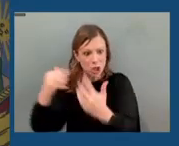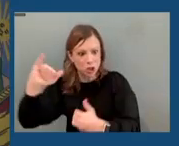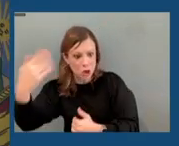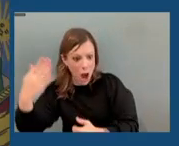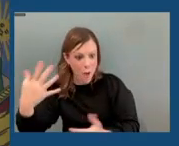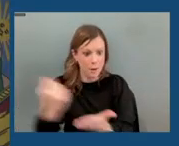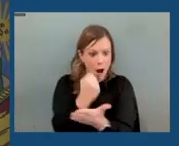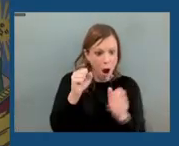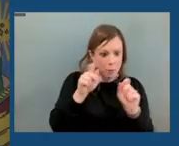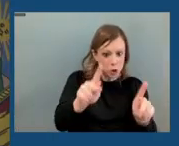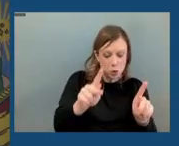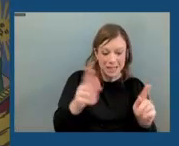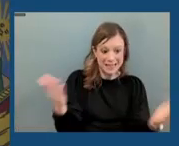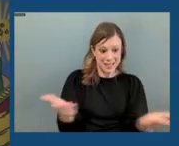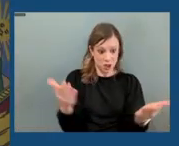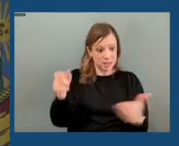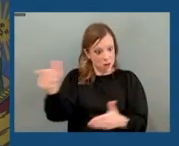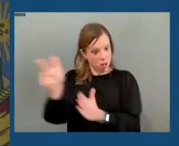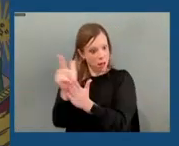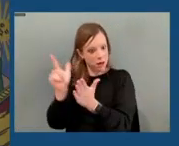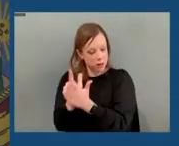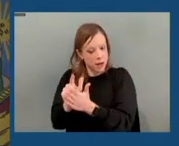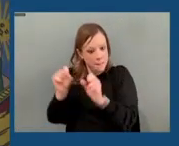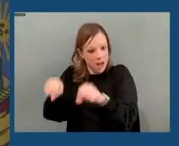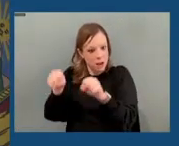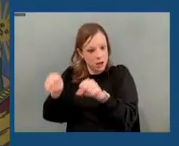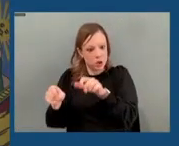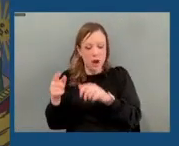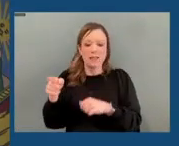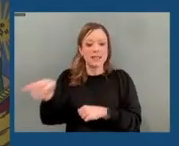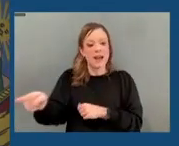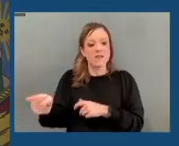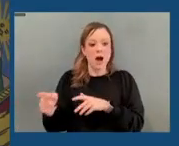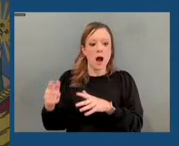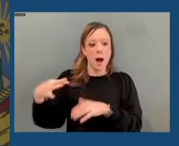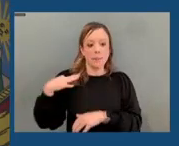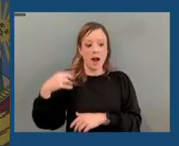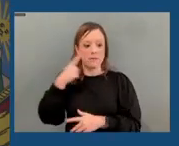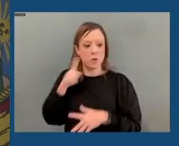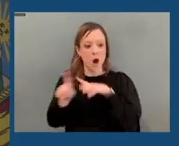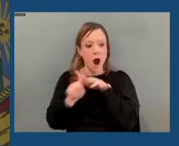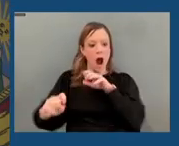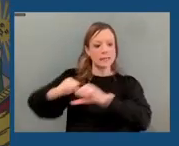Now, once they've applied for asylum and and work authorization, and the mayor is trying to still figure out how to house people so